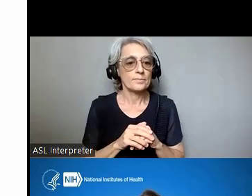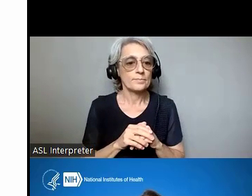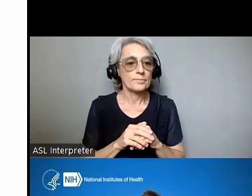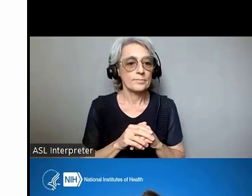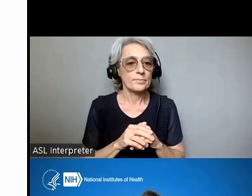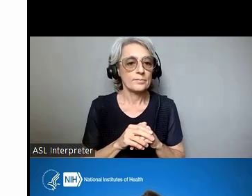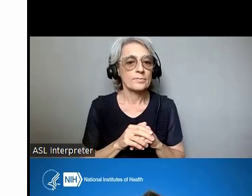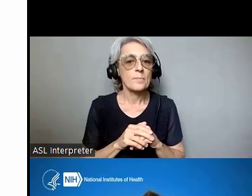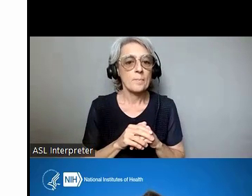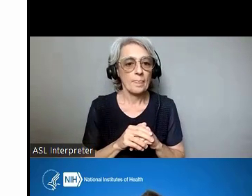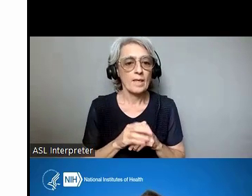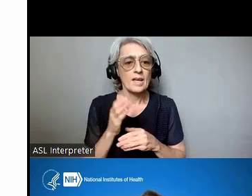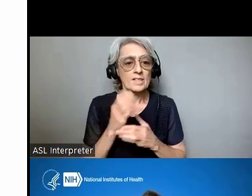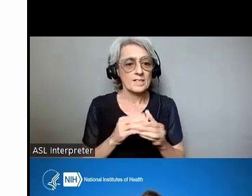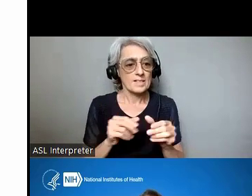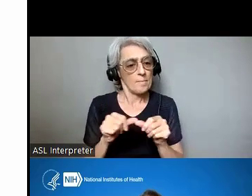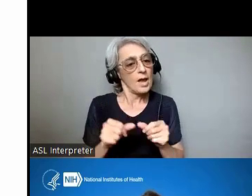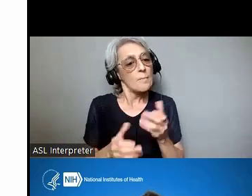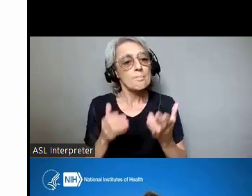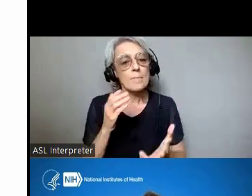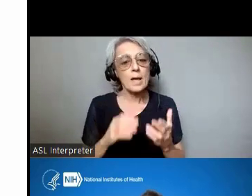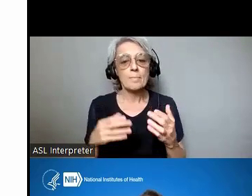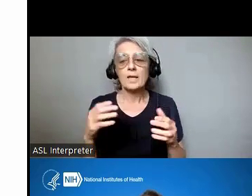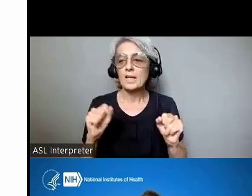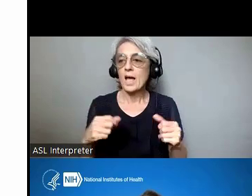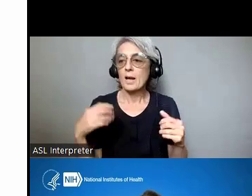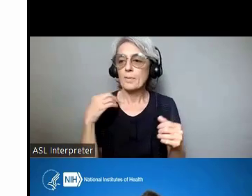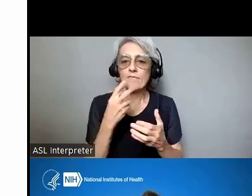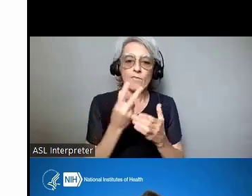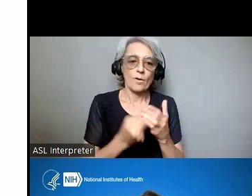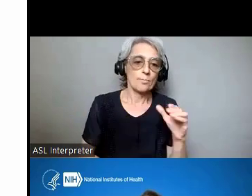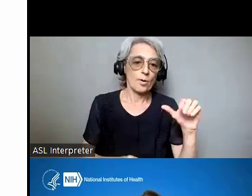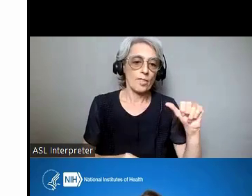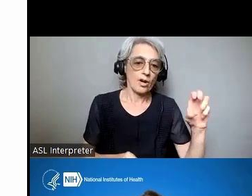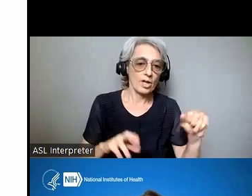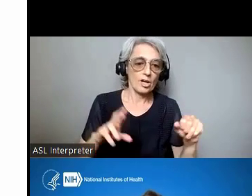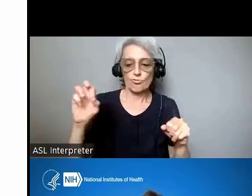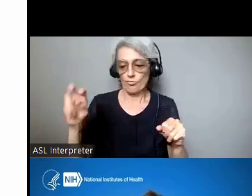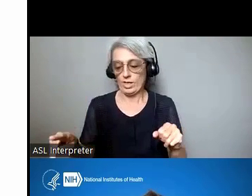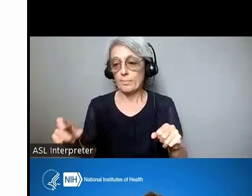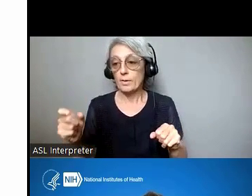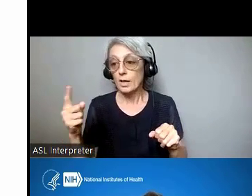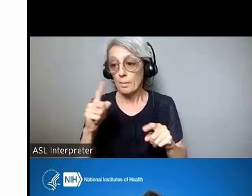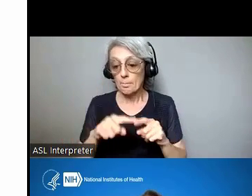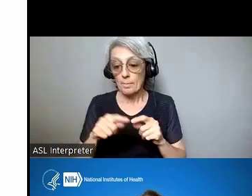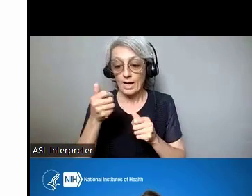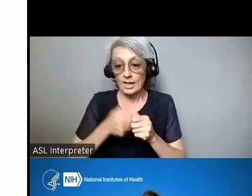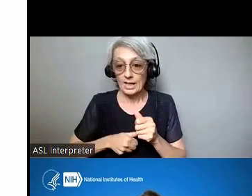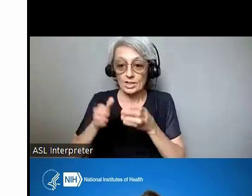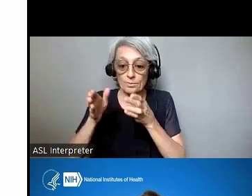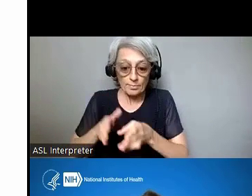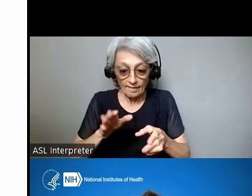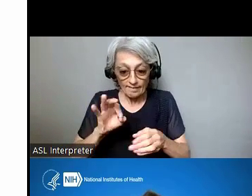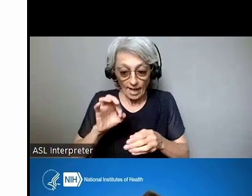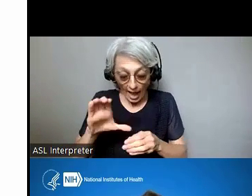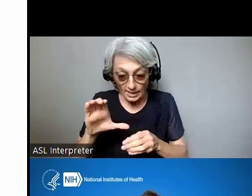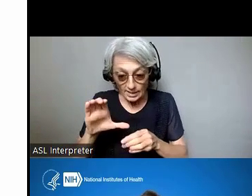for both the AREA and the REAP. However, individual faculty would not be eligible for both programs,